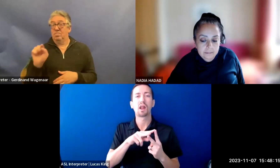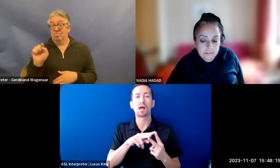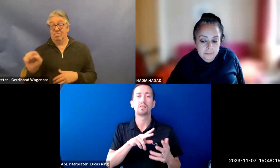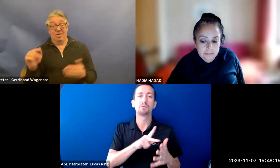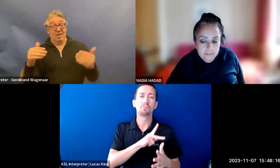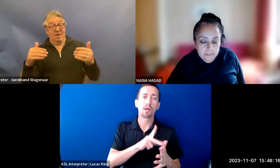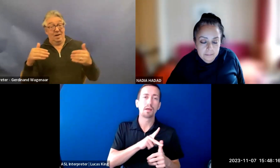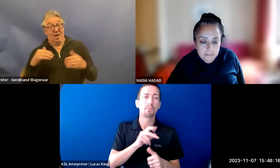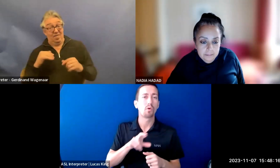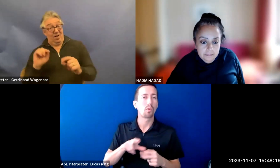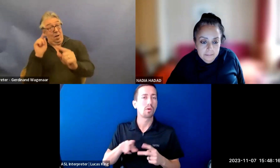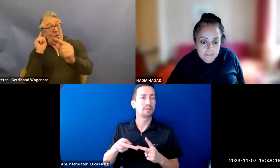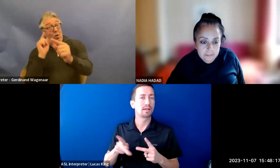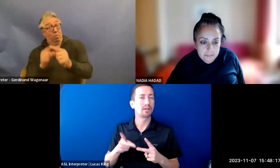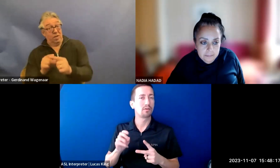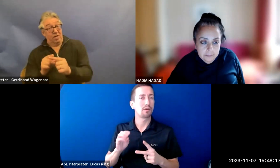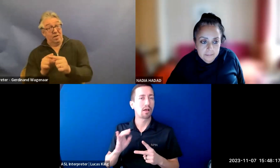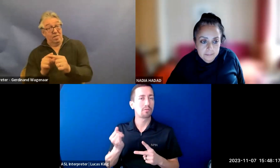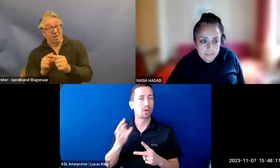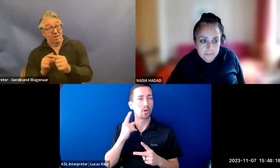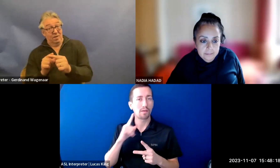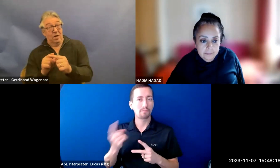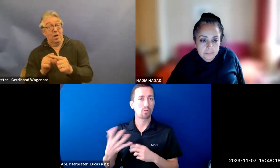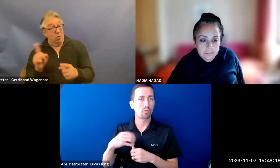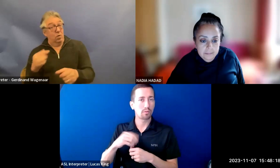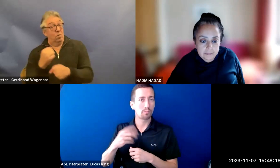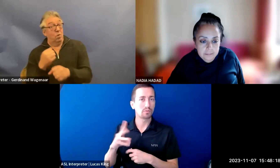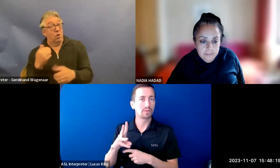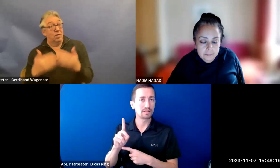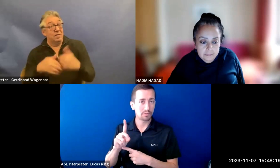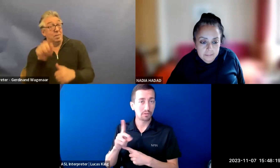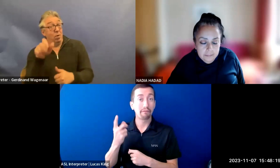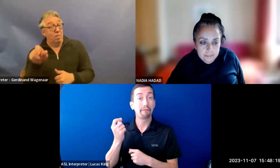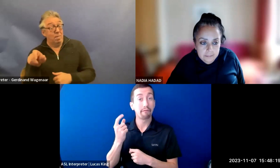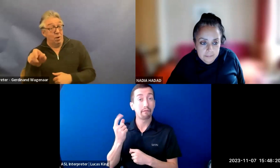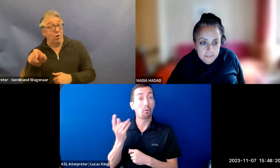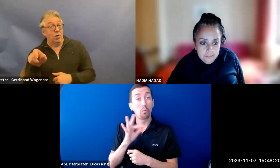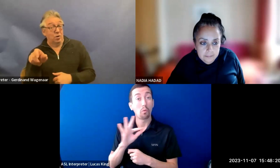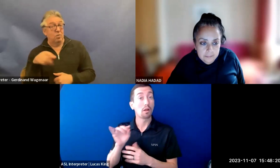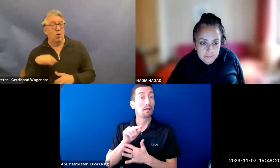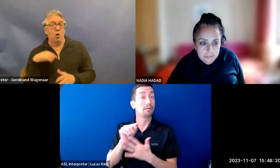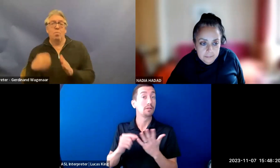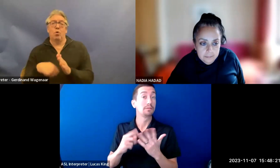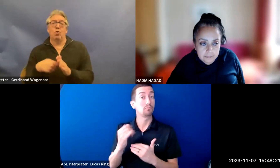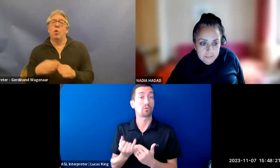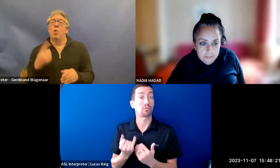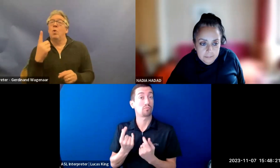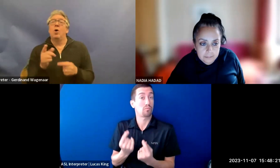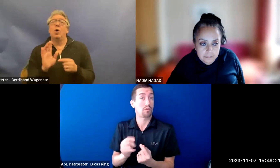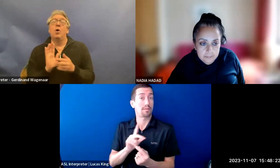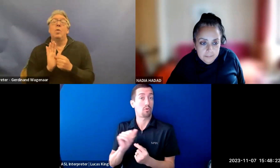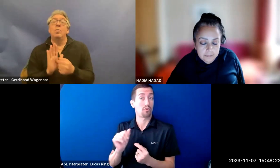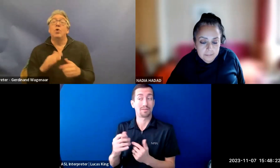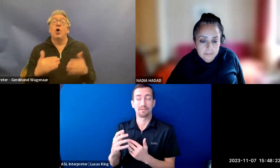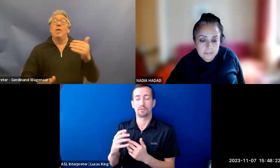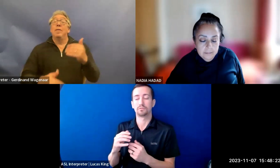the inclusion of Persons with Disabilities. One of these projects was Disability Inclusion and Accessibility,